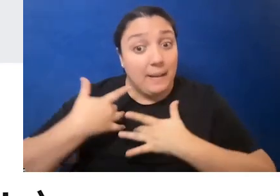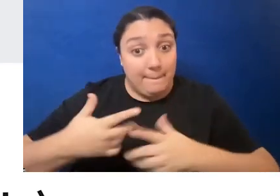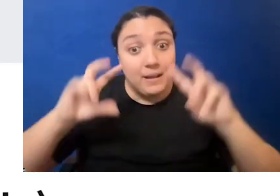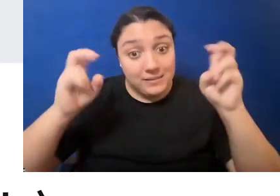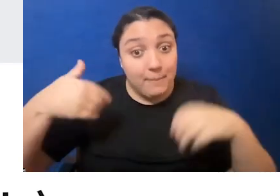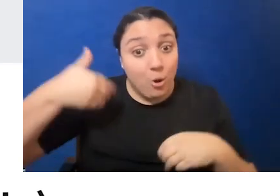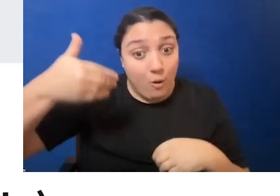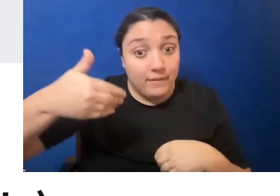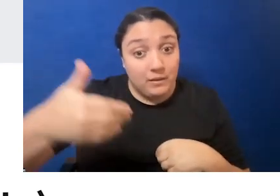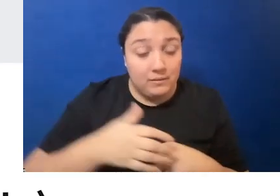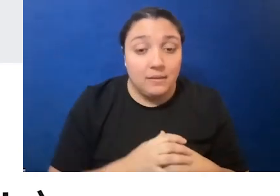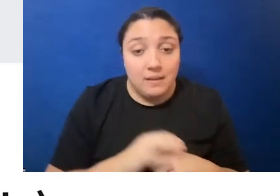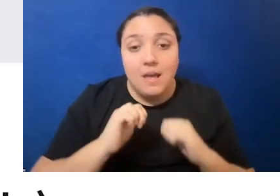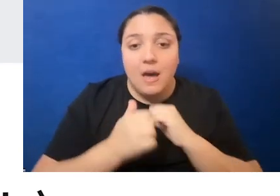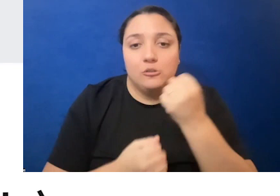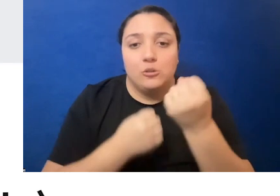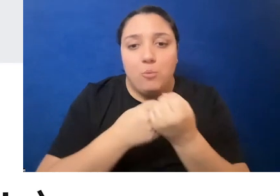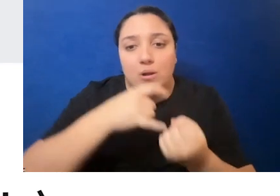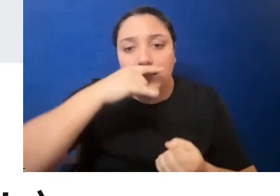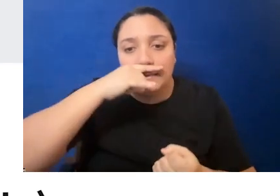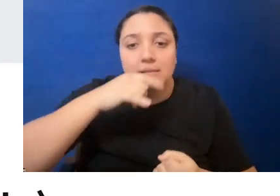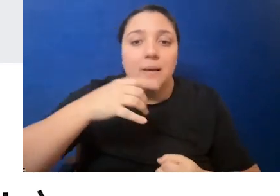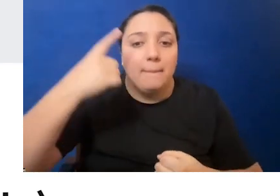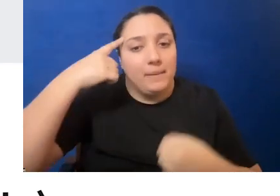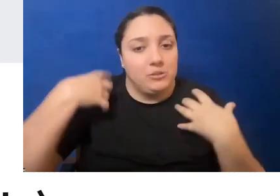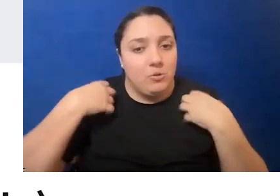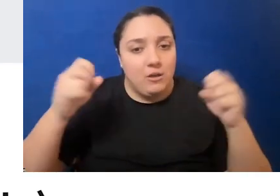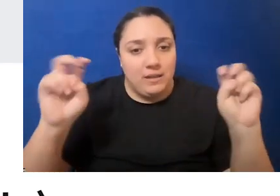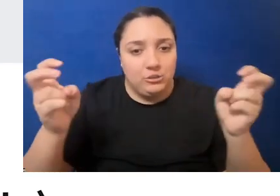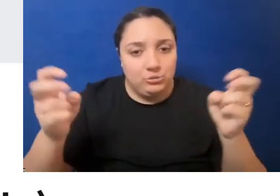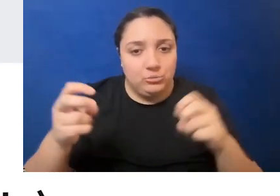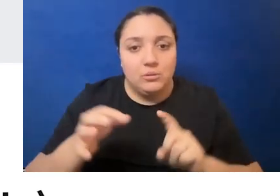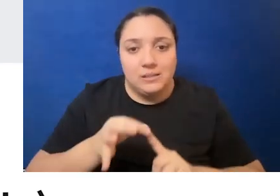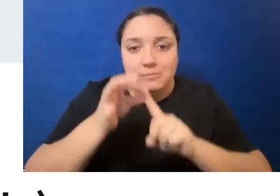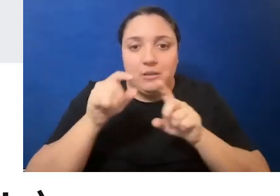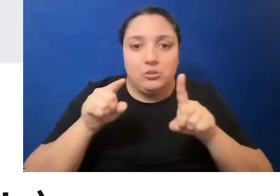CONVERSATION WITH THE PRINCIPALS ONCE A MONTH AND ANXIETY IS OFTEN THE TOPIC.